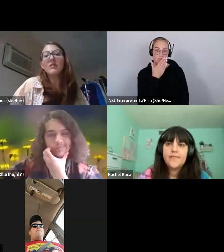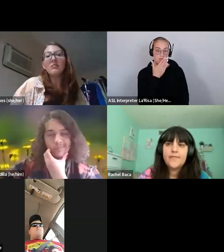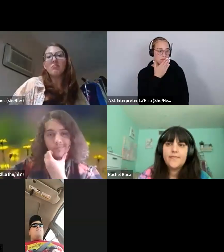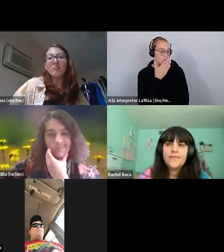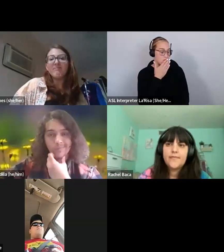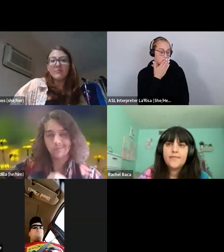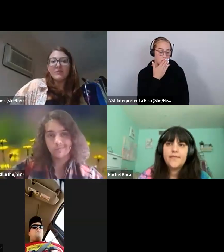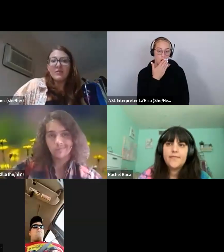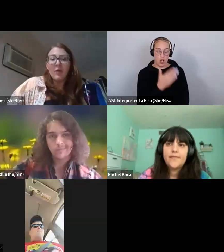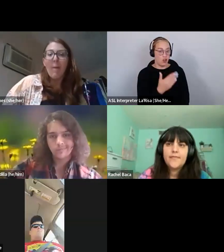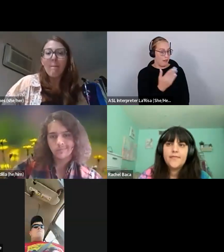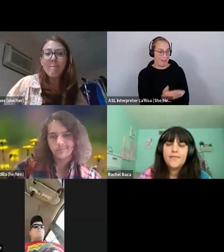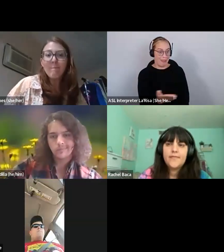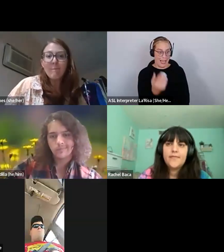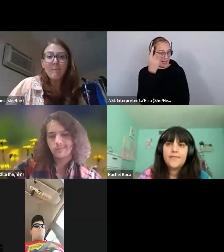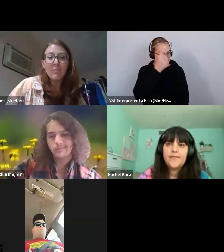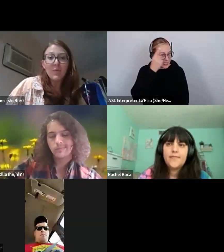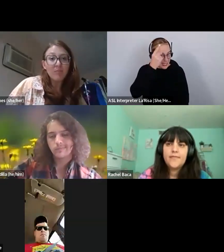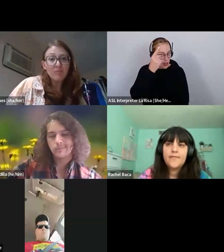Are all people allowed to use the ramp?